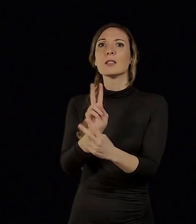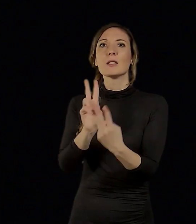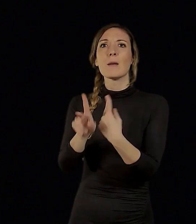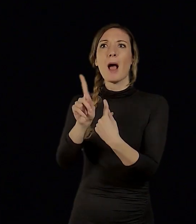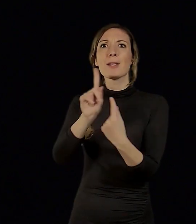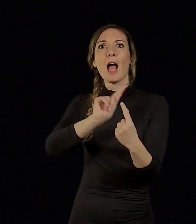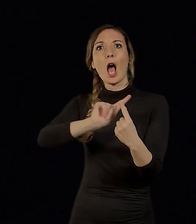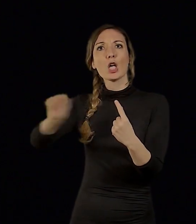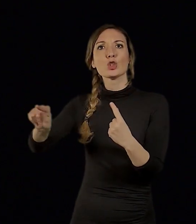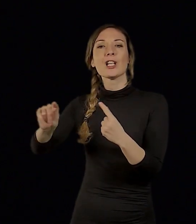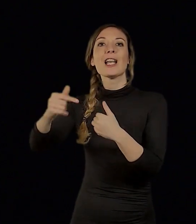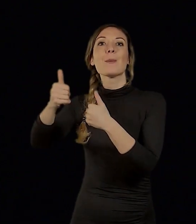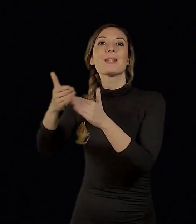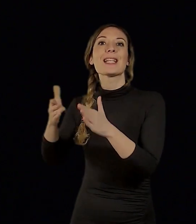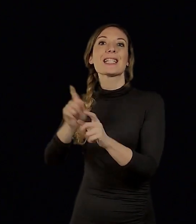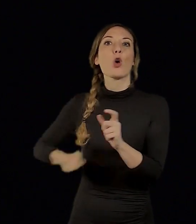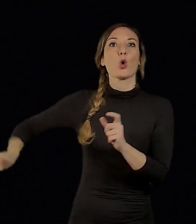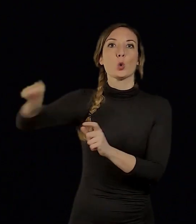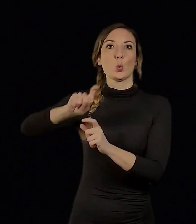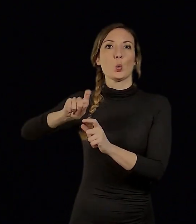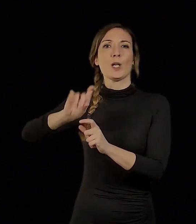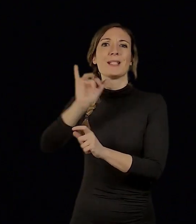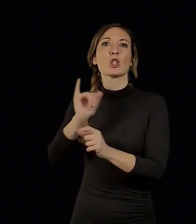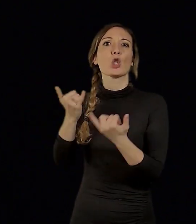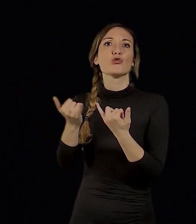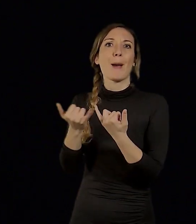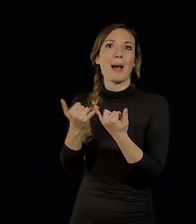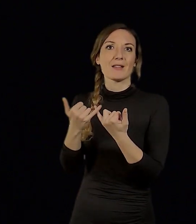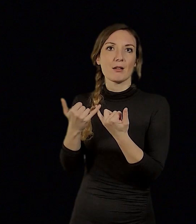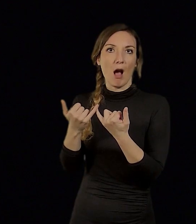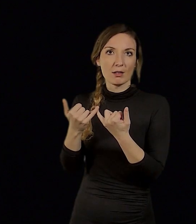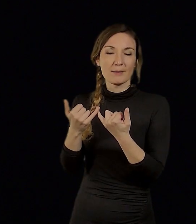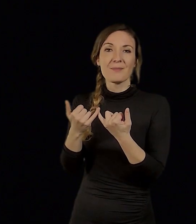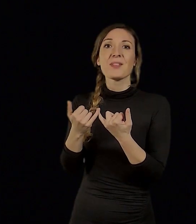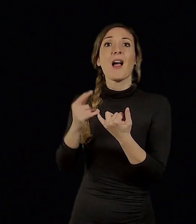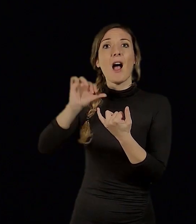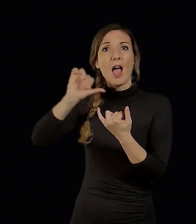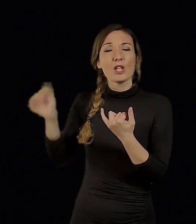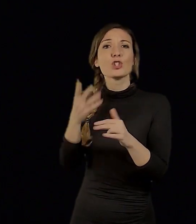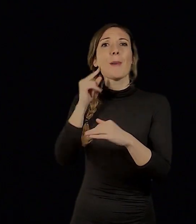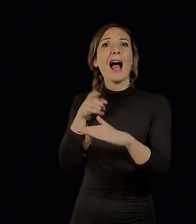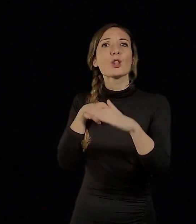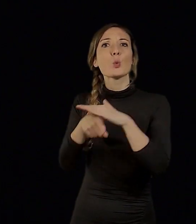It has been there for about 10 years. And why wasn't the environment first prepared